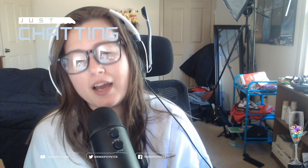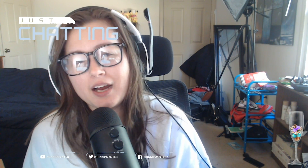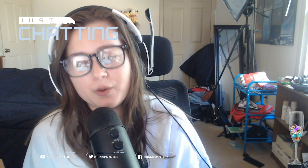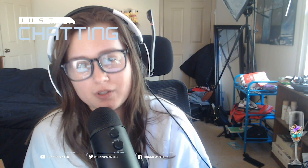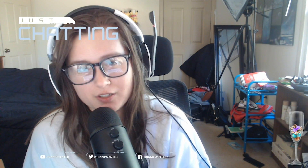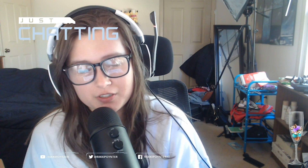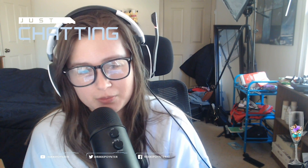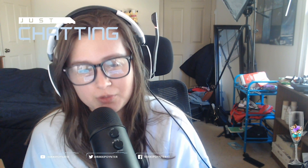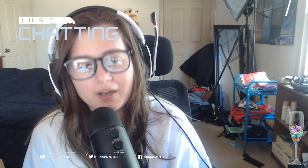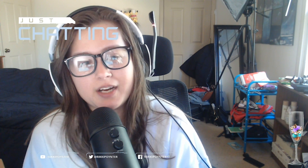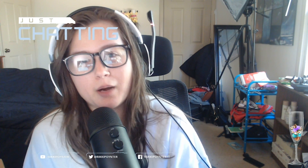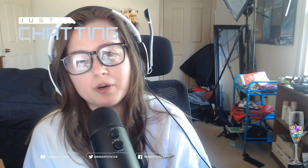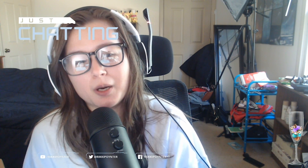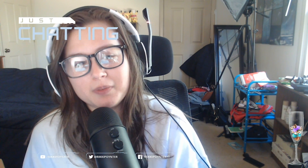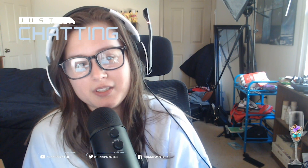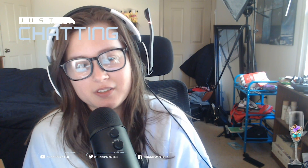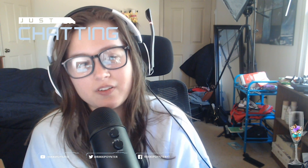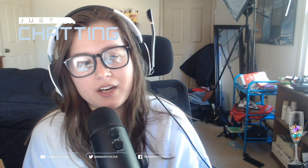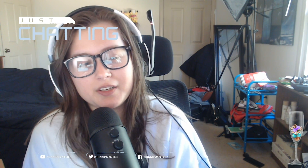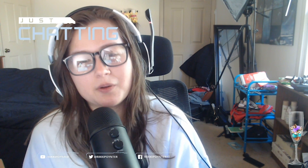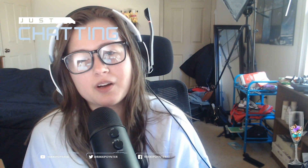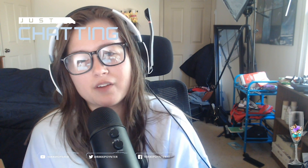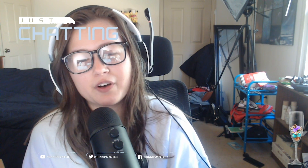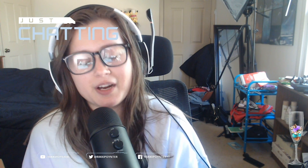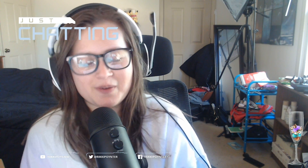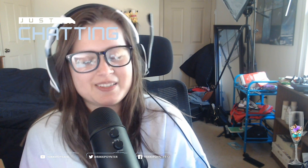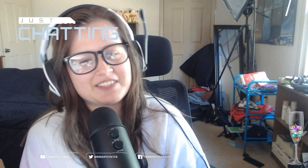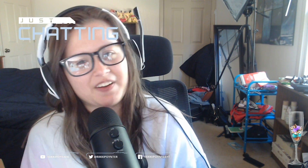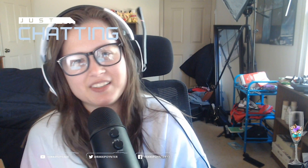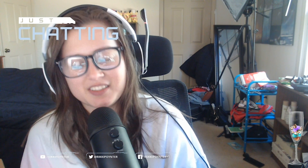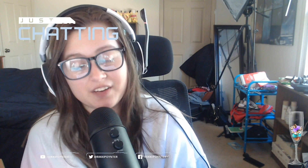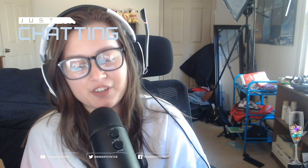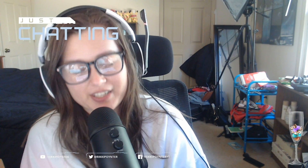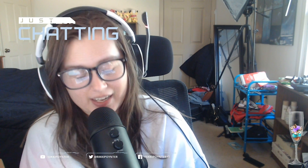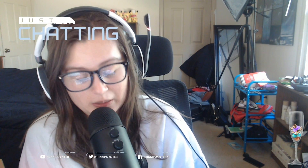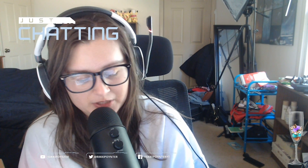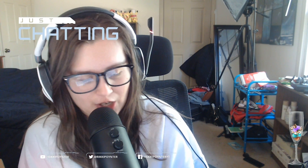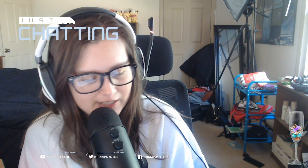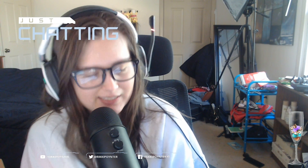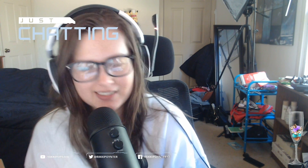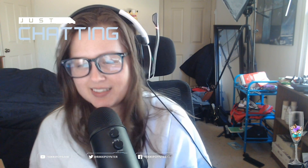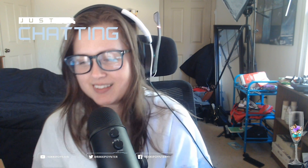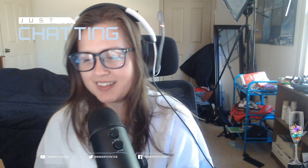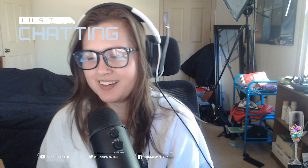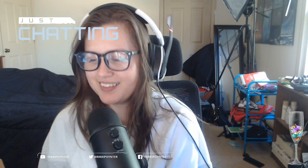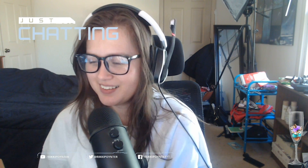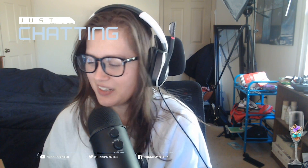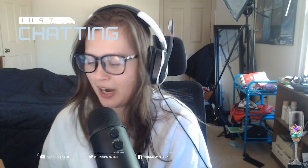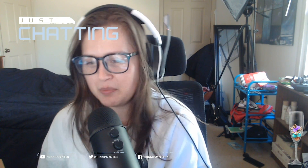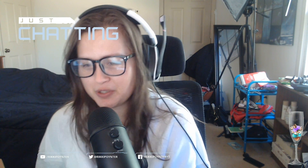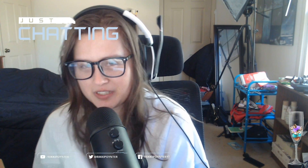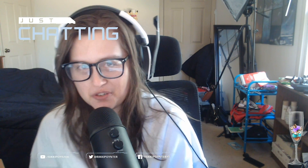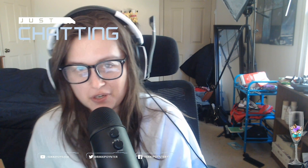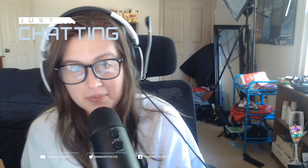And I will learn to move my camera up so that I don't cover anyone's faces ever again. I'm sorry. I'm used to streaming.